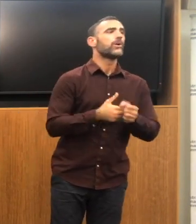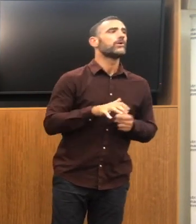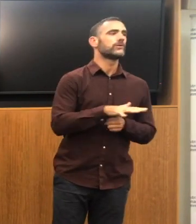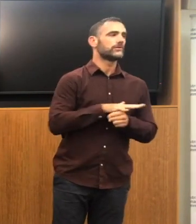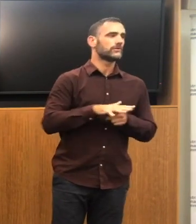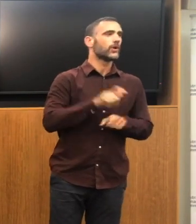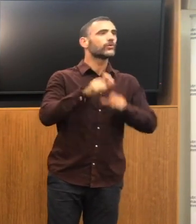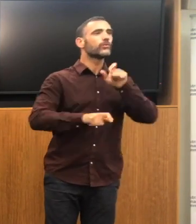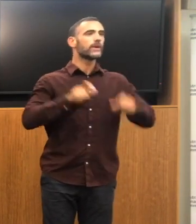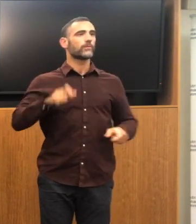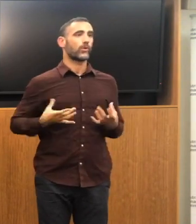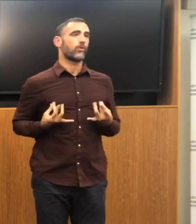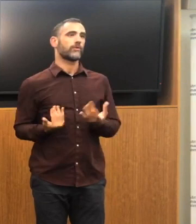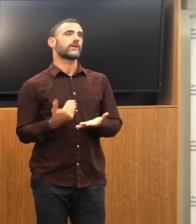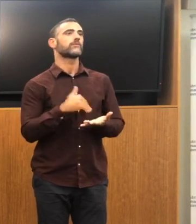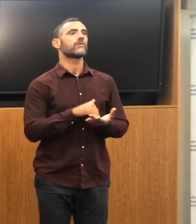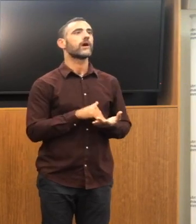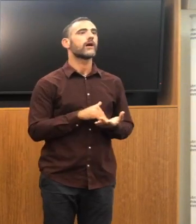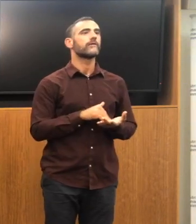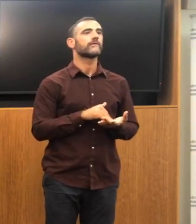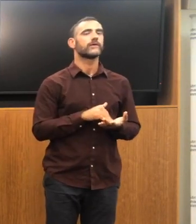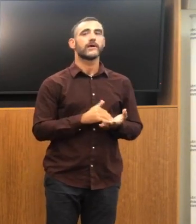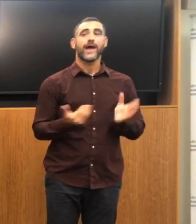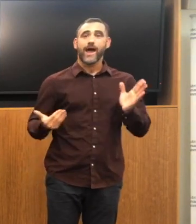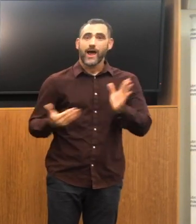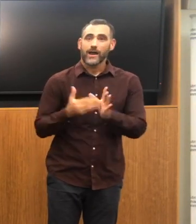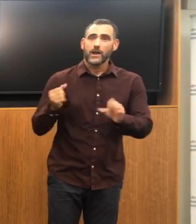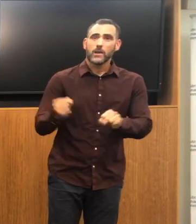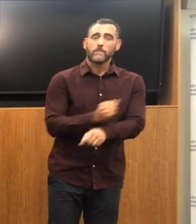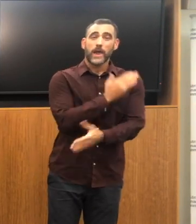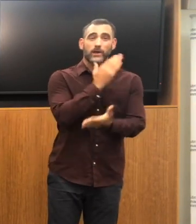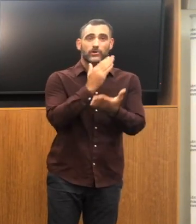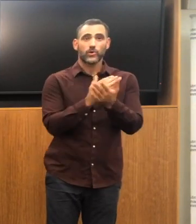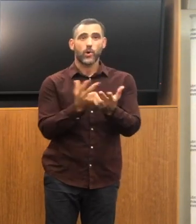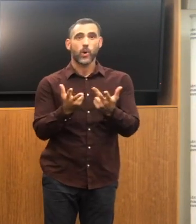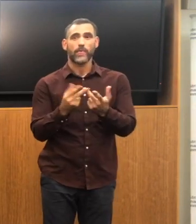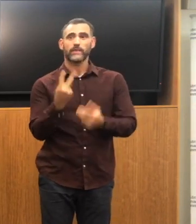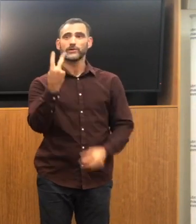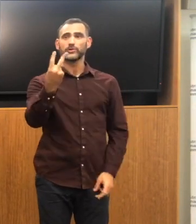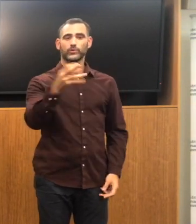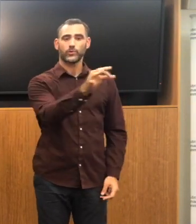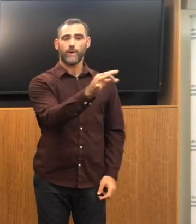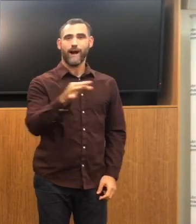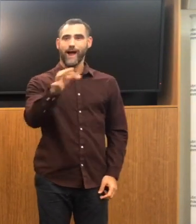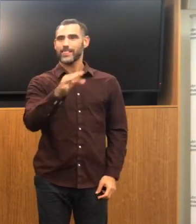come over, but also to make sure that those on the islands are no longer there.